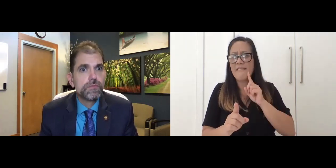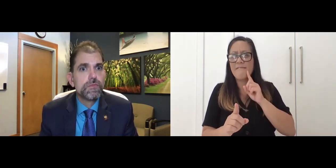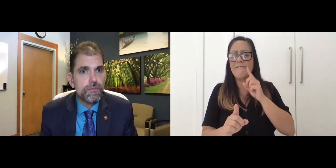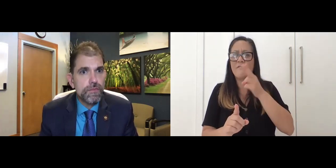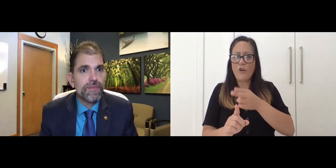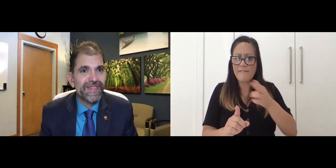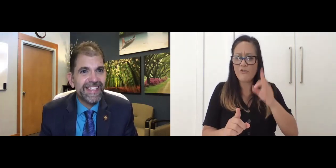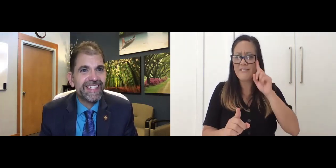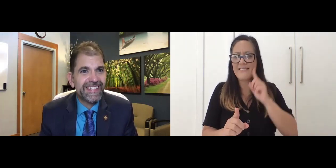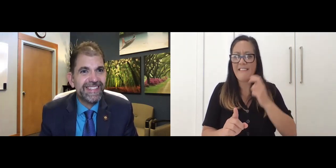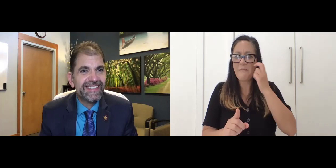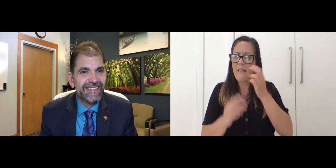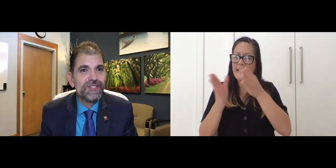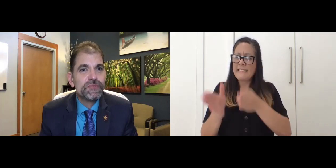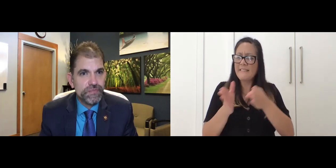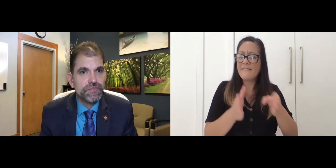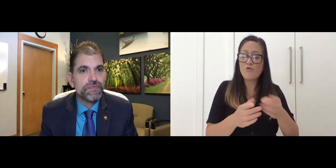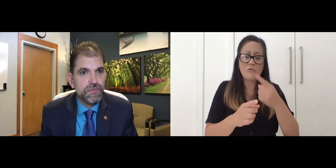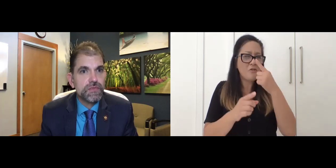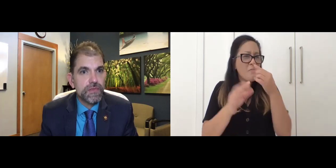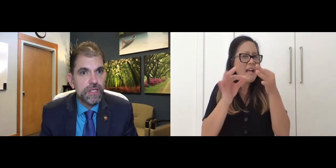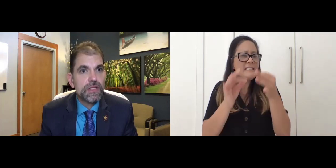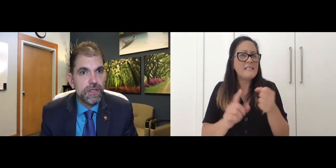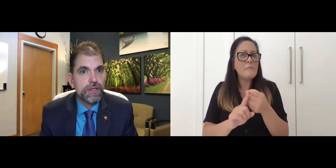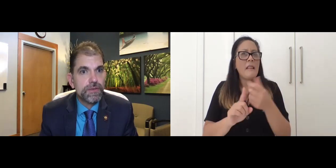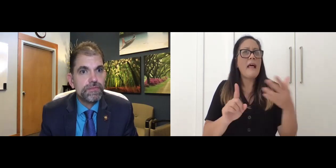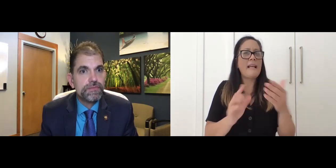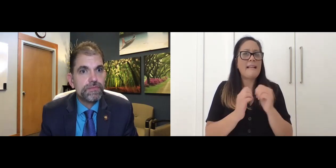related to deaf and hard of hearing and deafblind individuals. I wonder if you